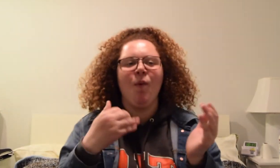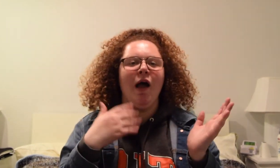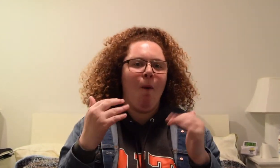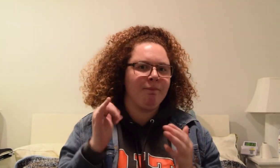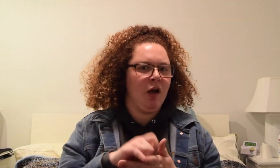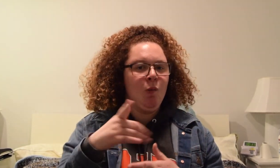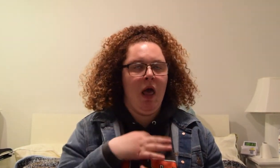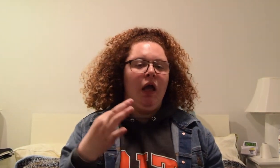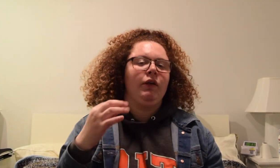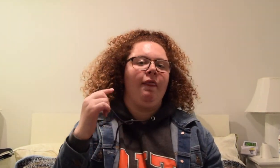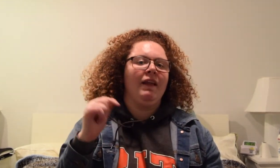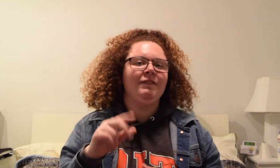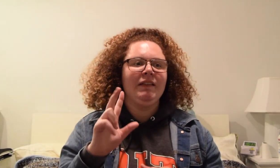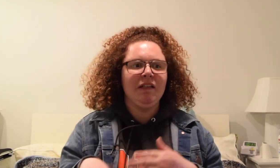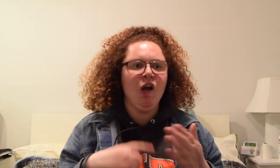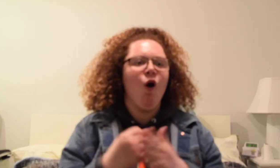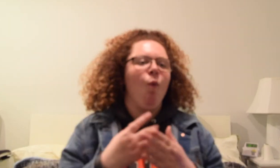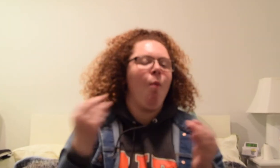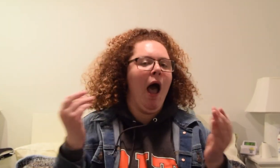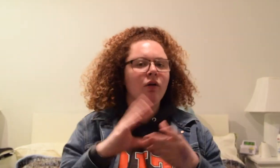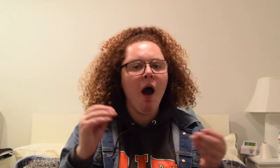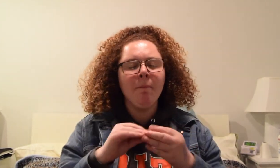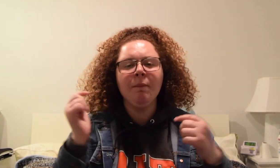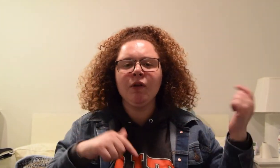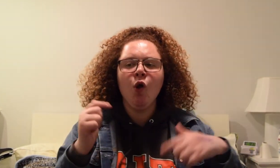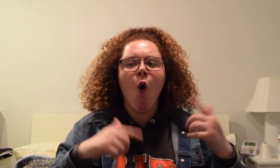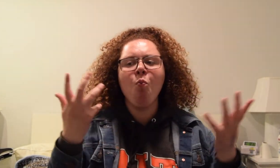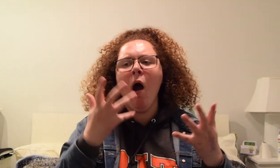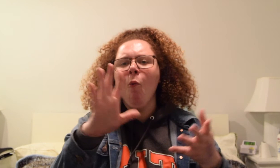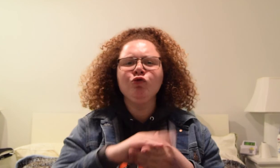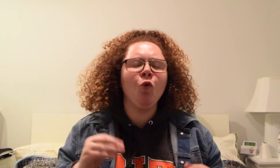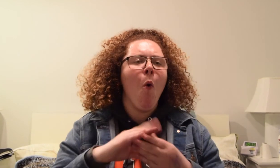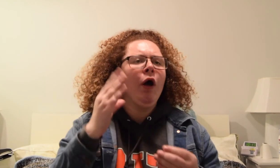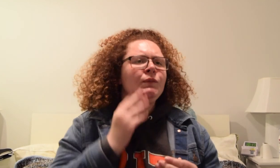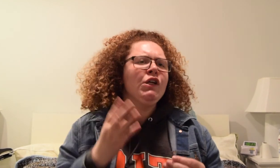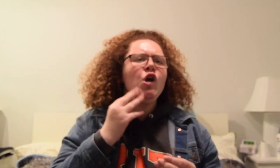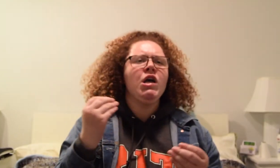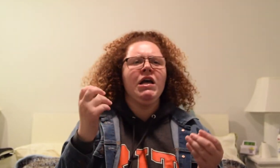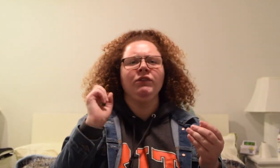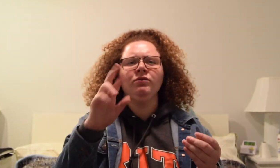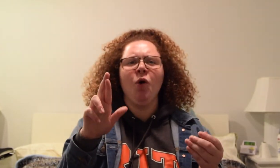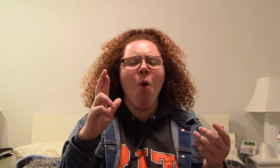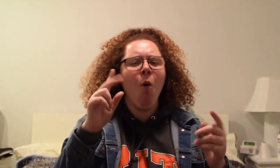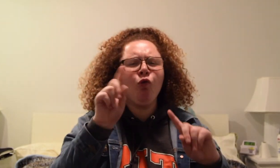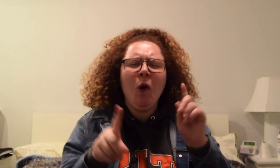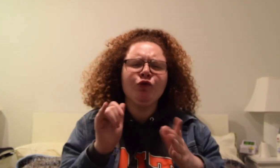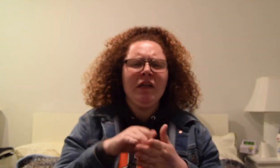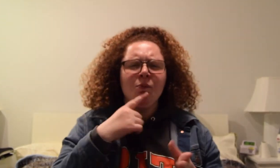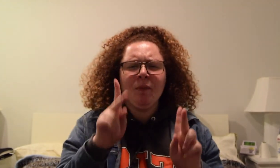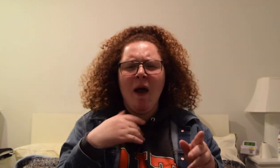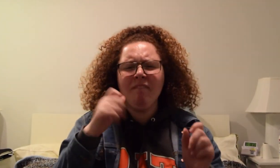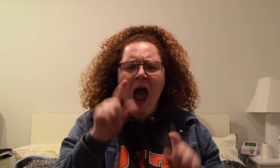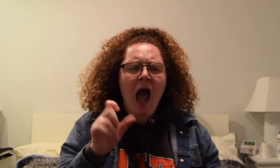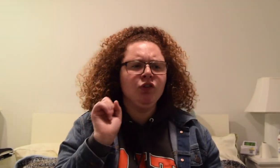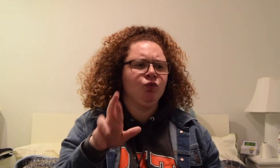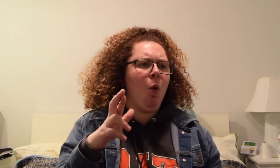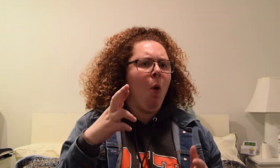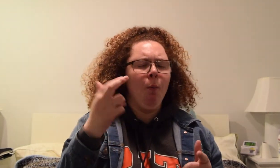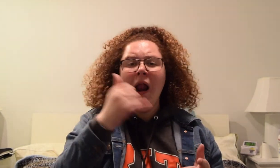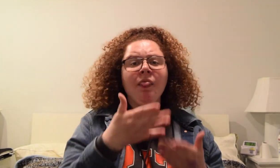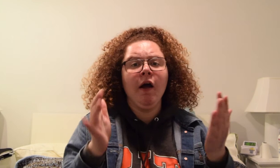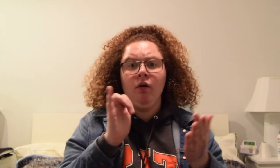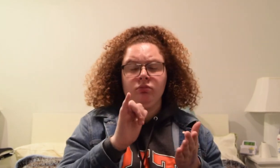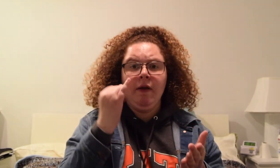Hope you guys liked this video! Comment below your experiences, any questions you have, or anything!